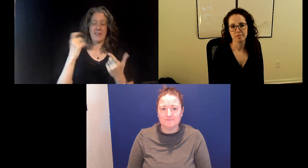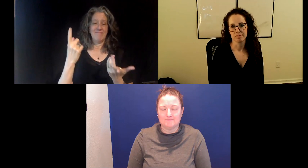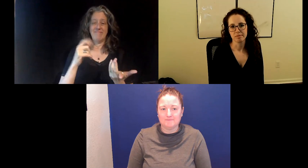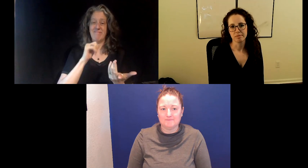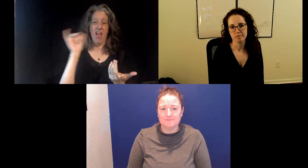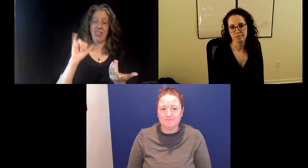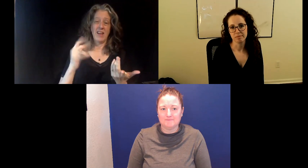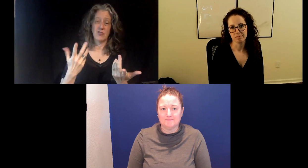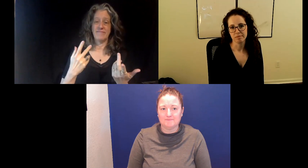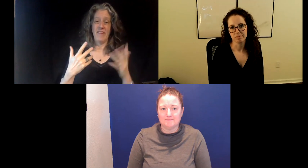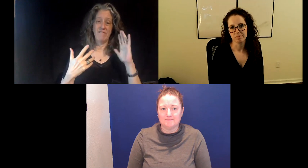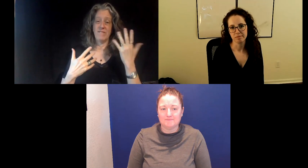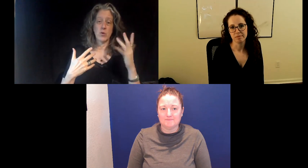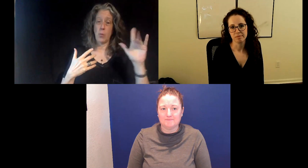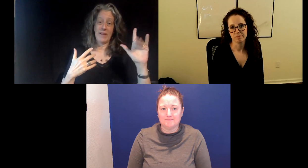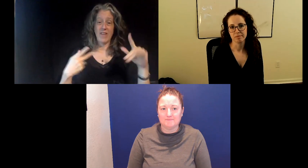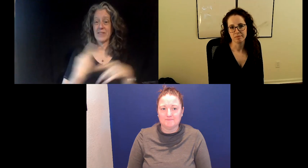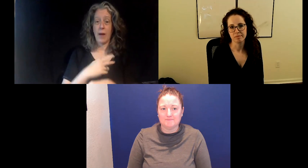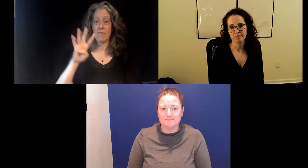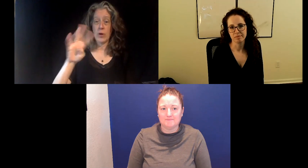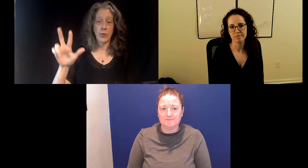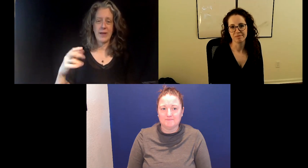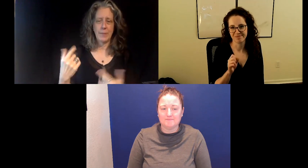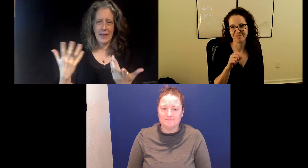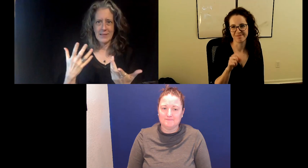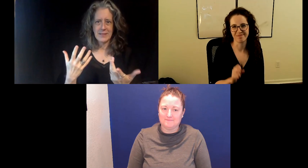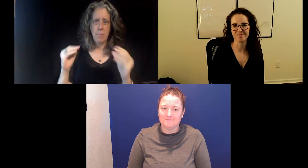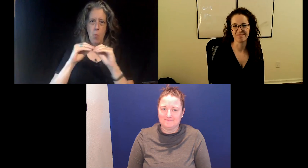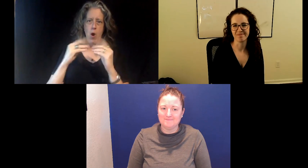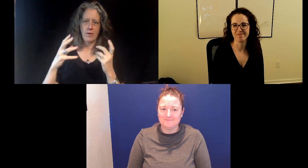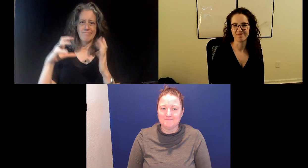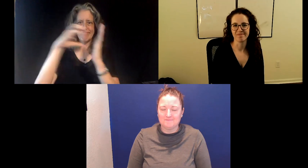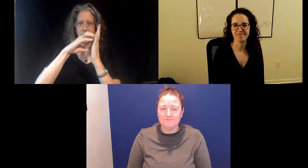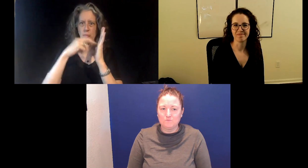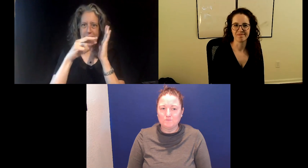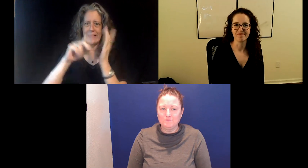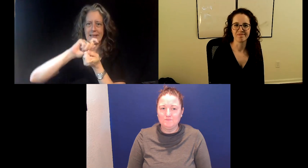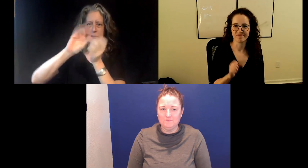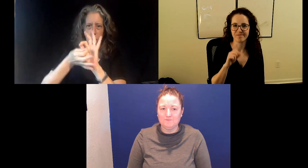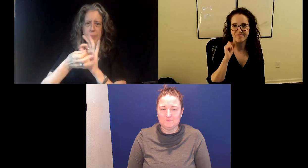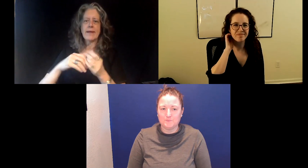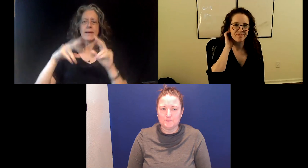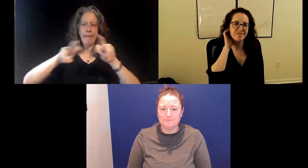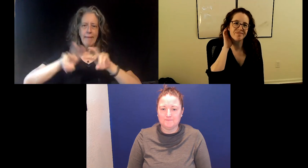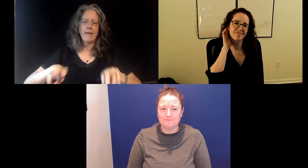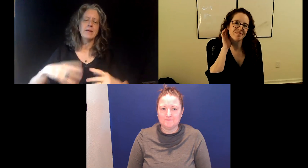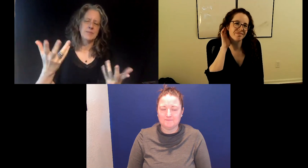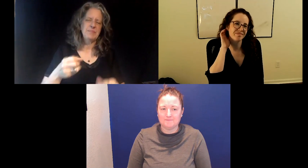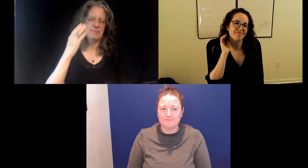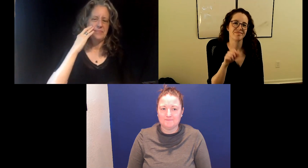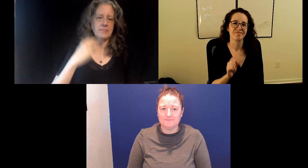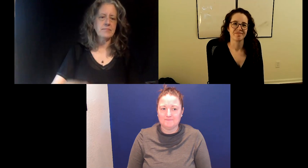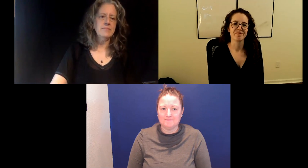be ready for that and it's not like um like five out of 25 or you know like like you know you're